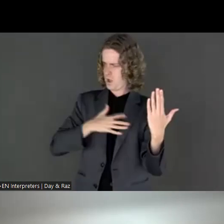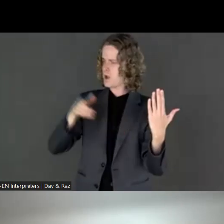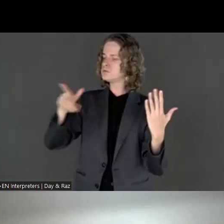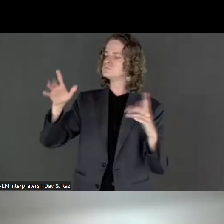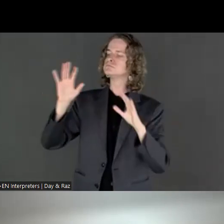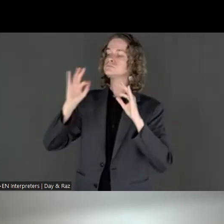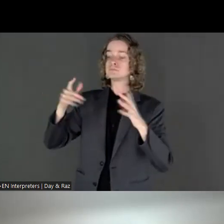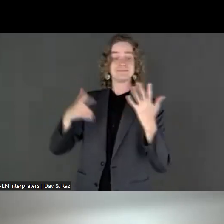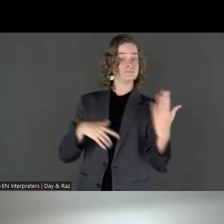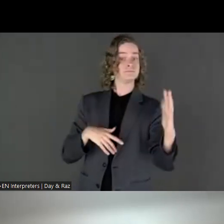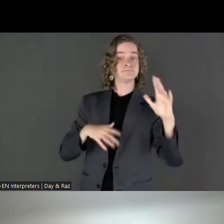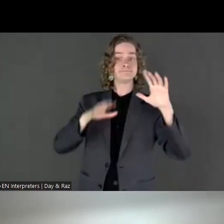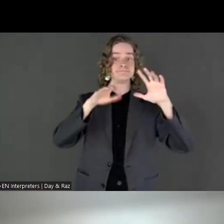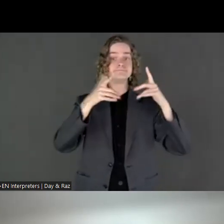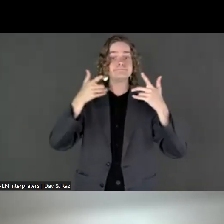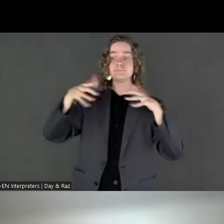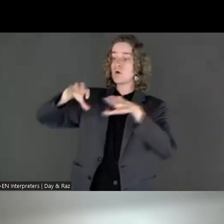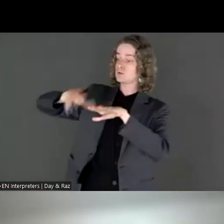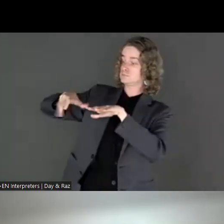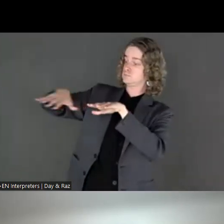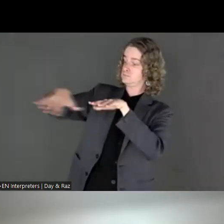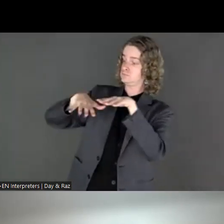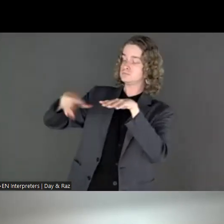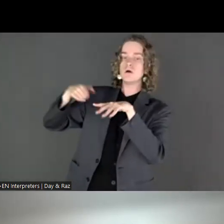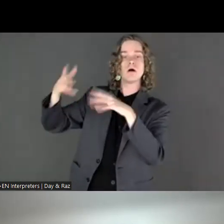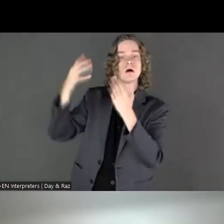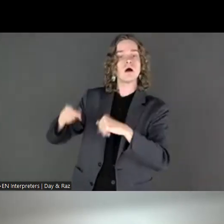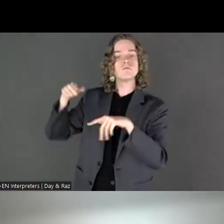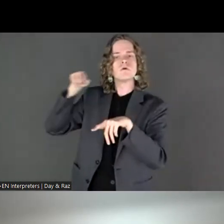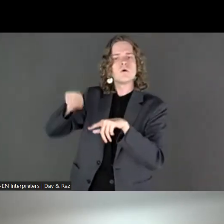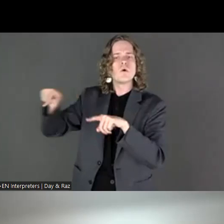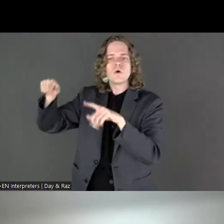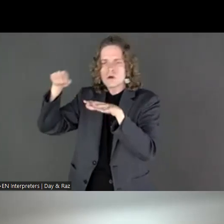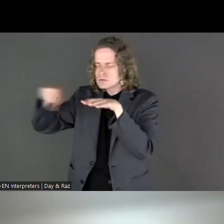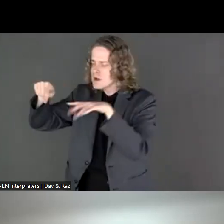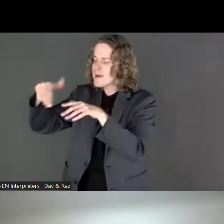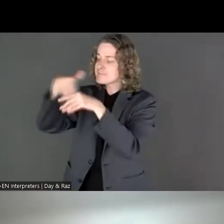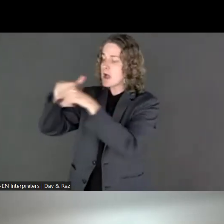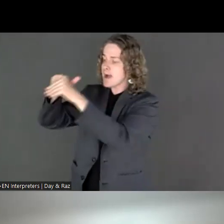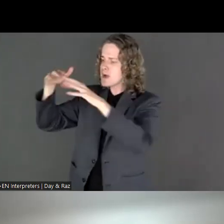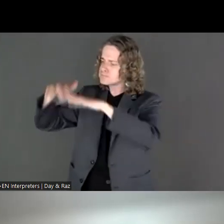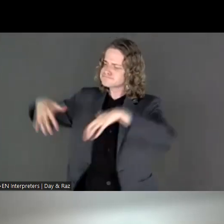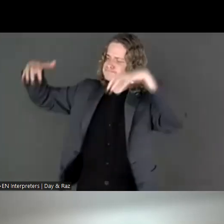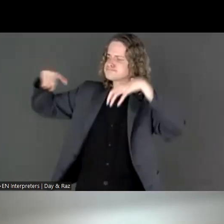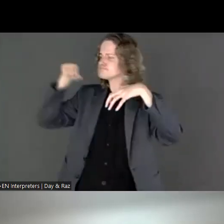organization or from op eds and other diverse groups. I think these are very critical commitment